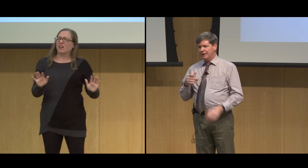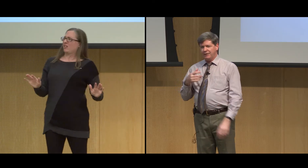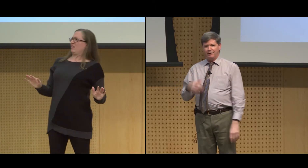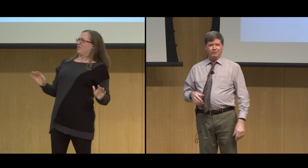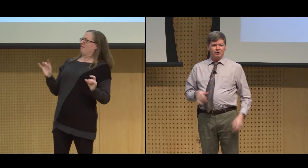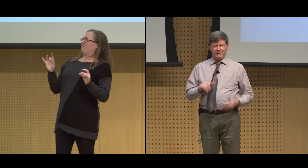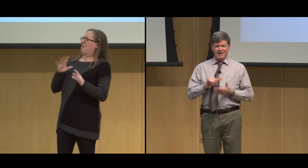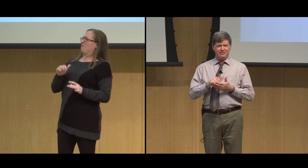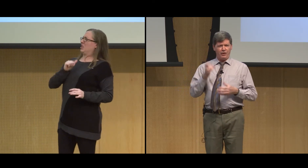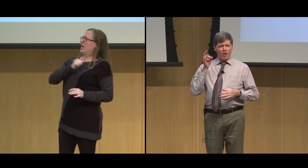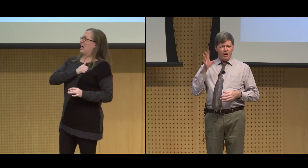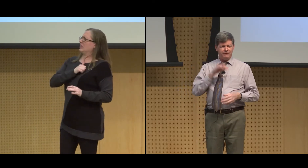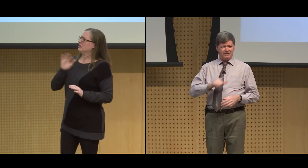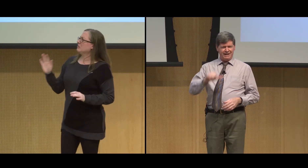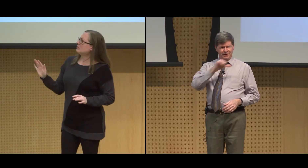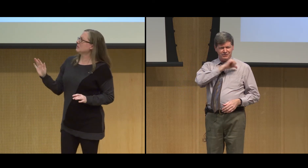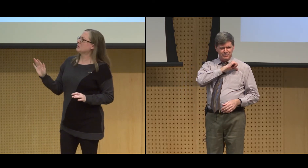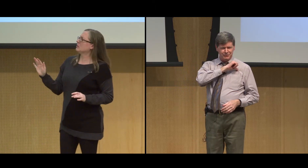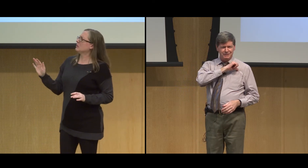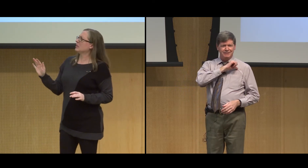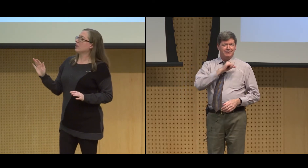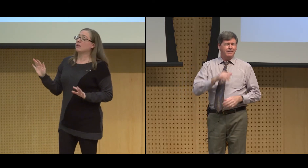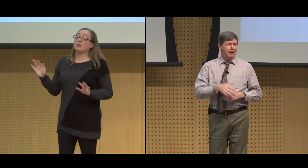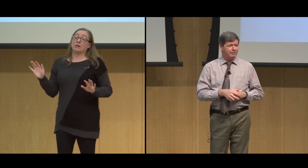and I thought, "Oh, well, that's an awful attitude,"